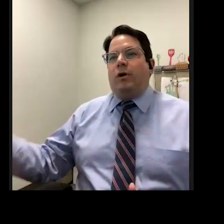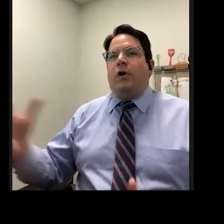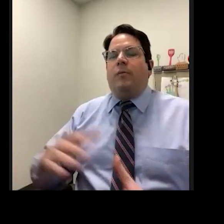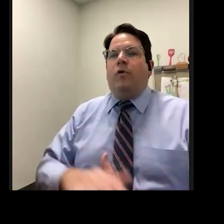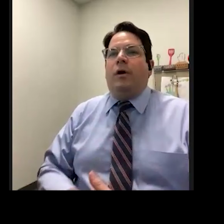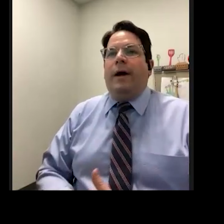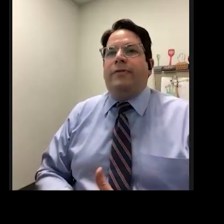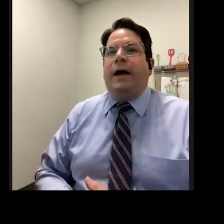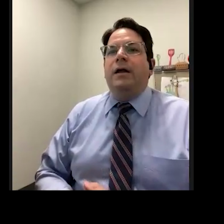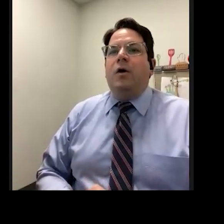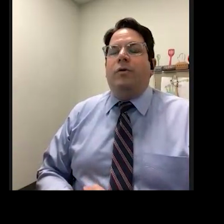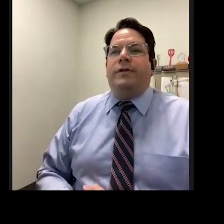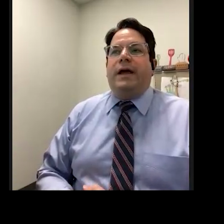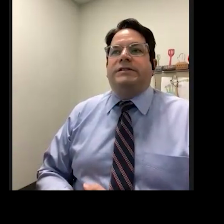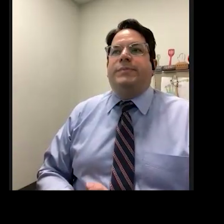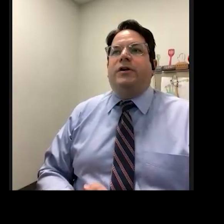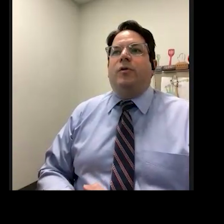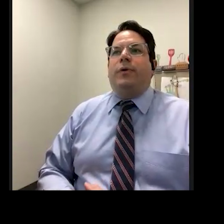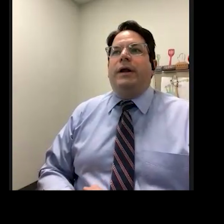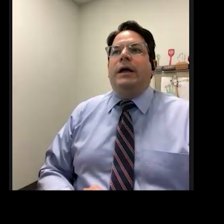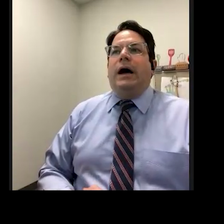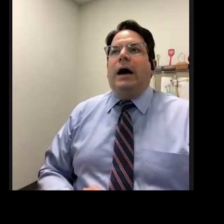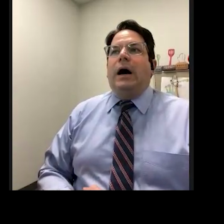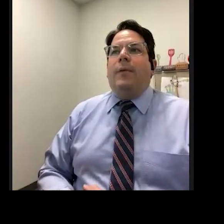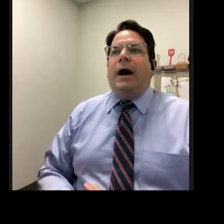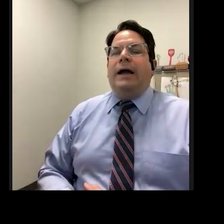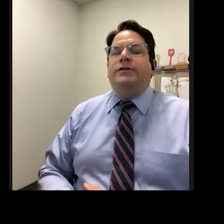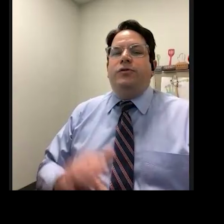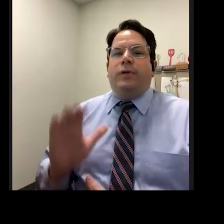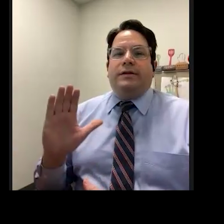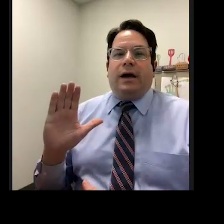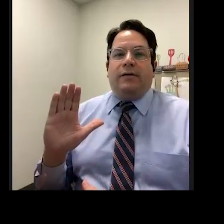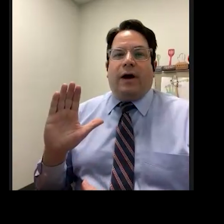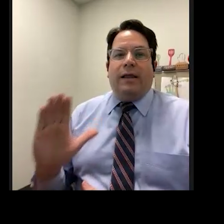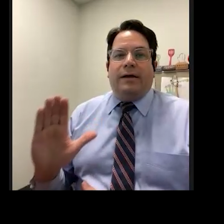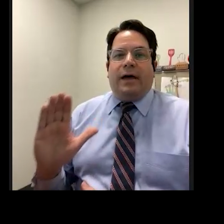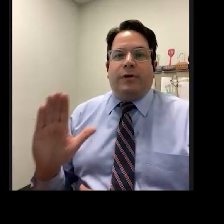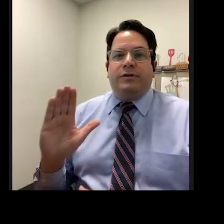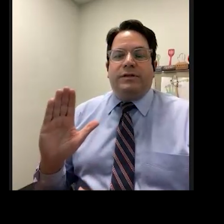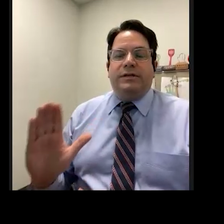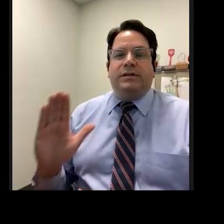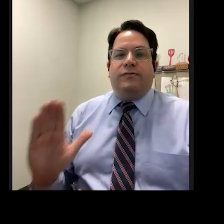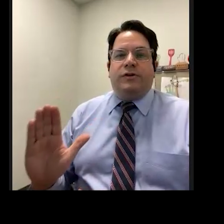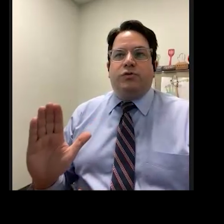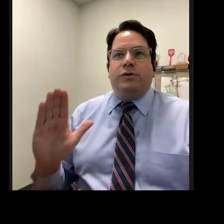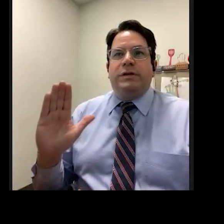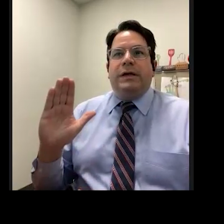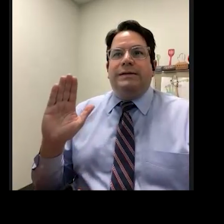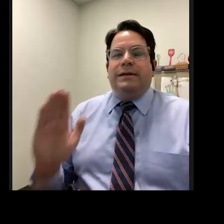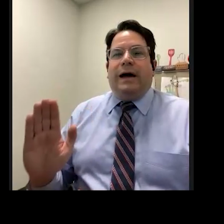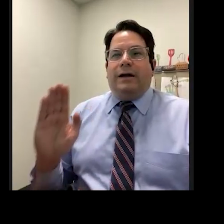And we're going to talk more about that with the next speaker. But I do like to highlight that because these individuals did